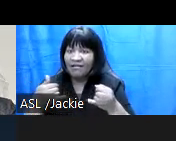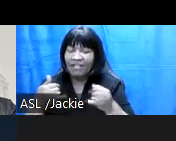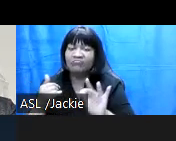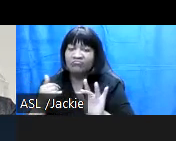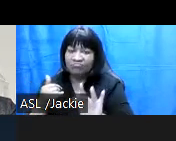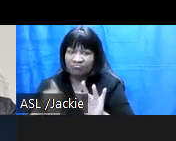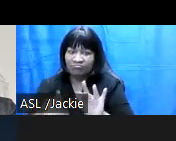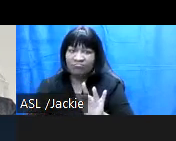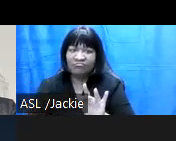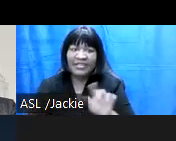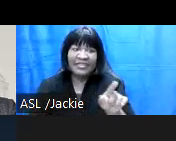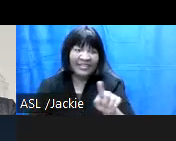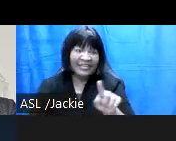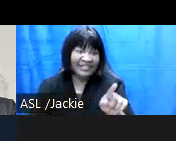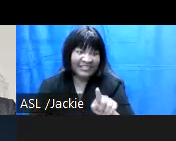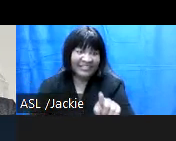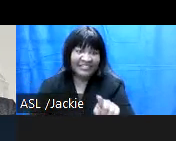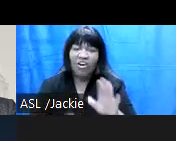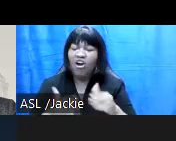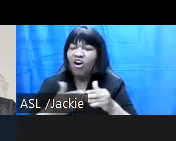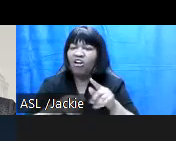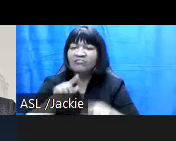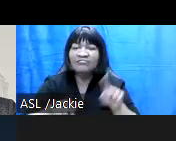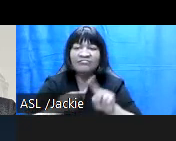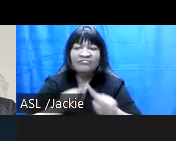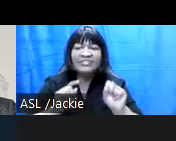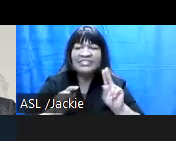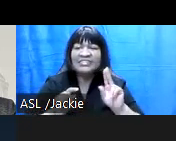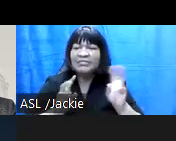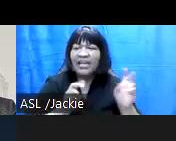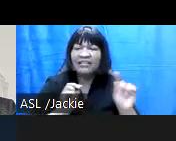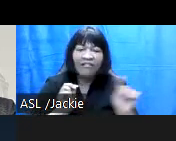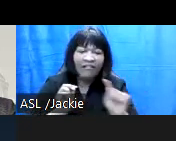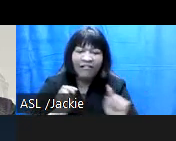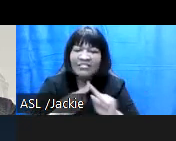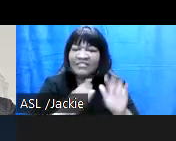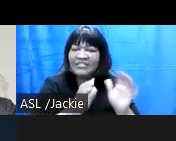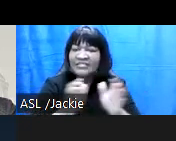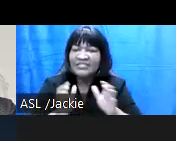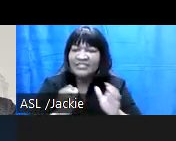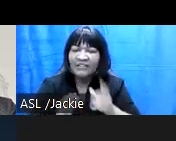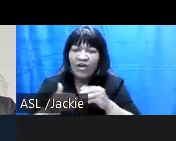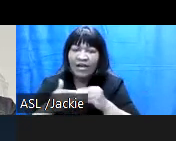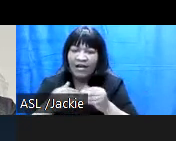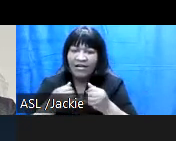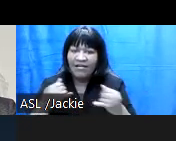And then here will be all of the subtitles and sections for the guidelines. Opening with